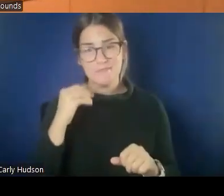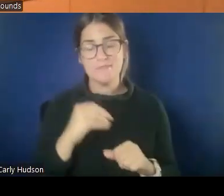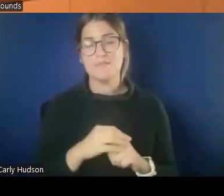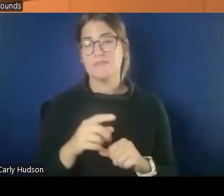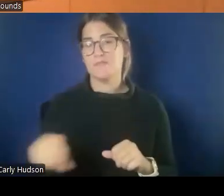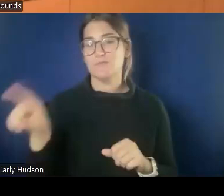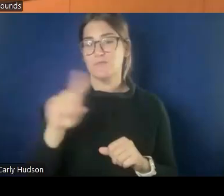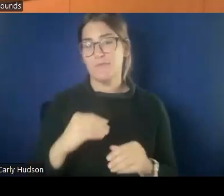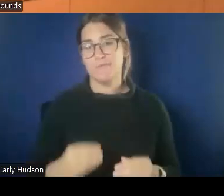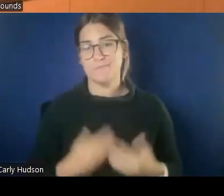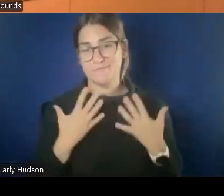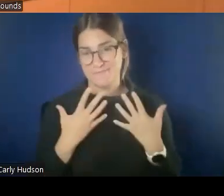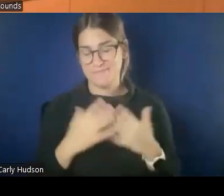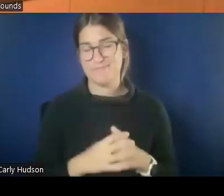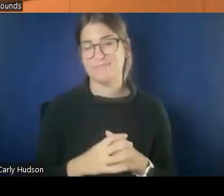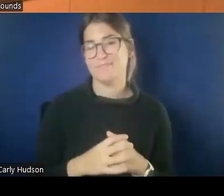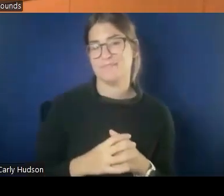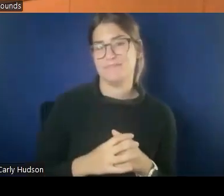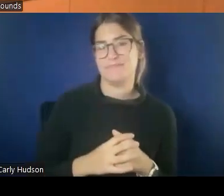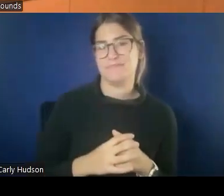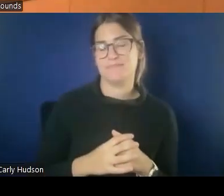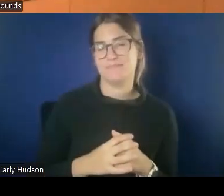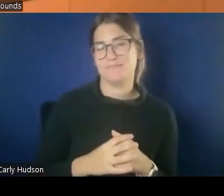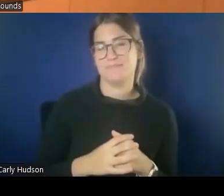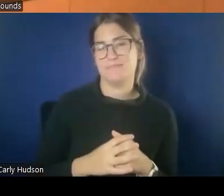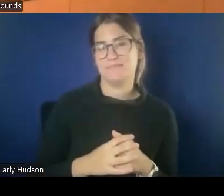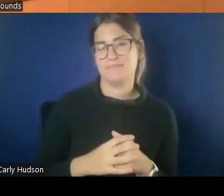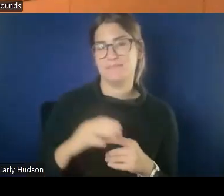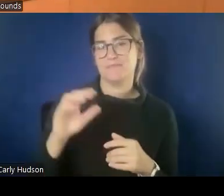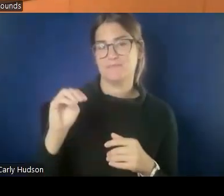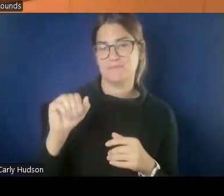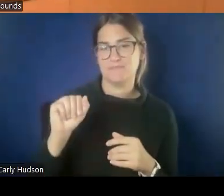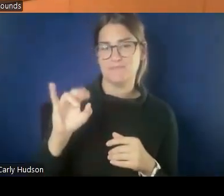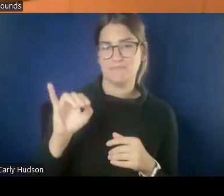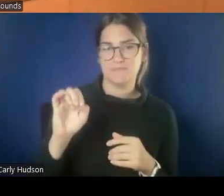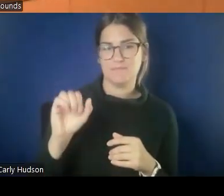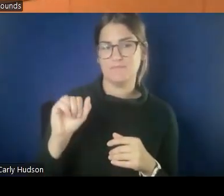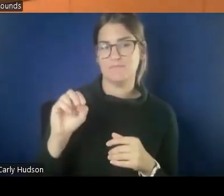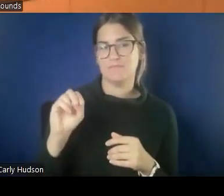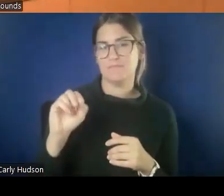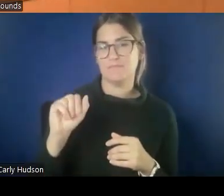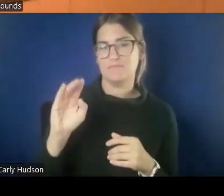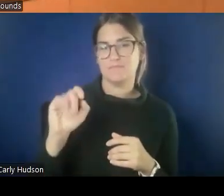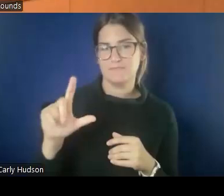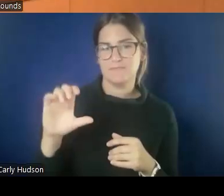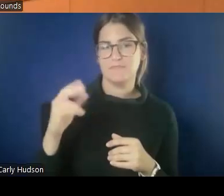inspiration to me um Marie Annabelle Chen and Amanda thank you for for thank you all for